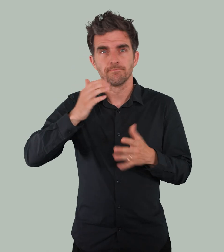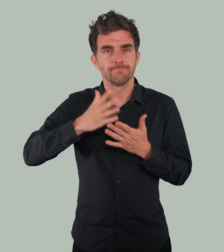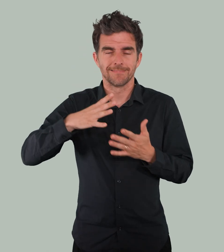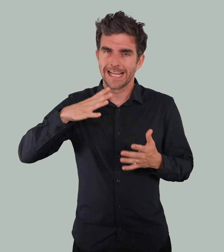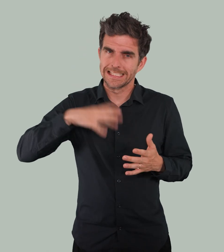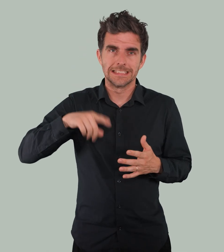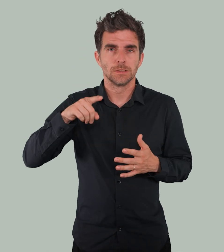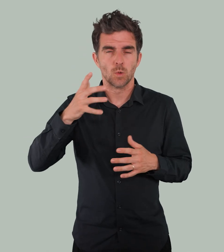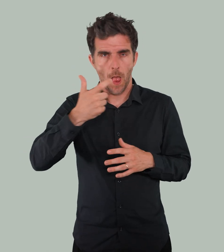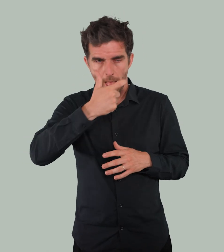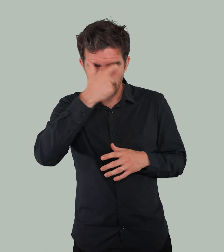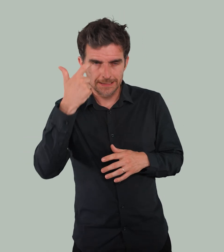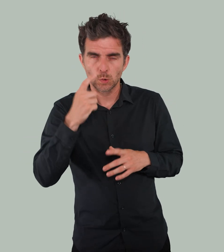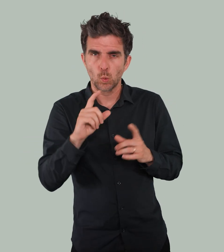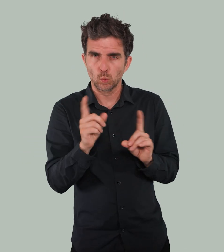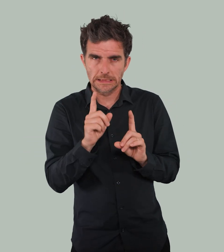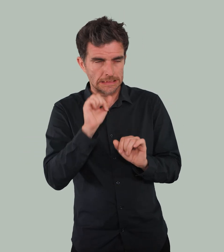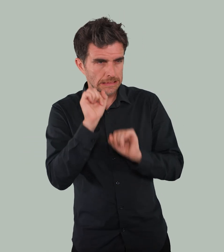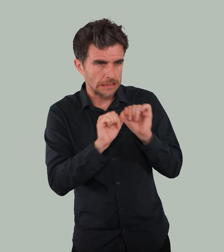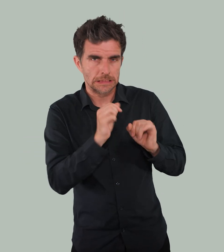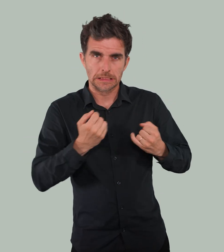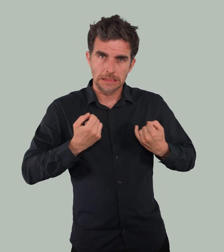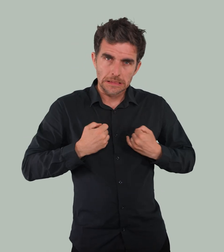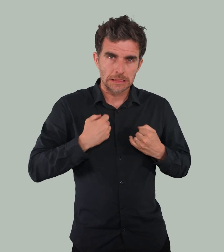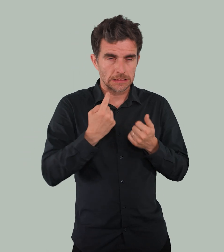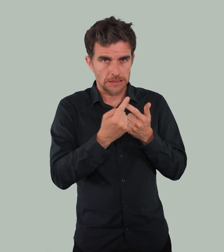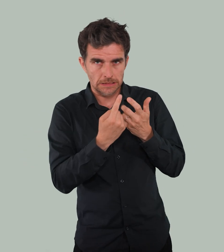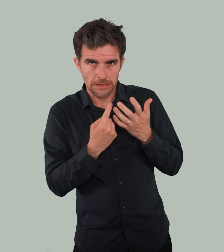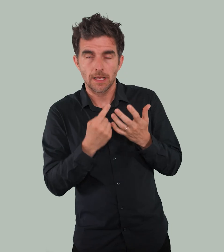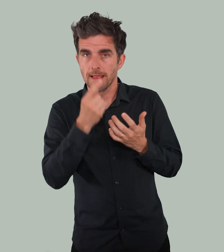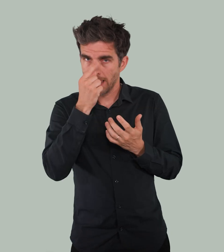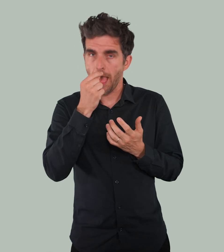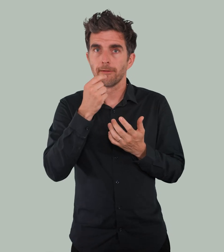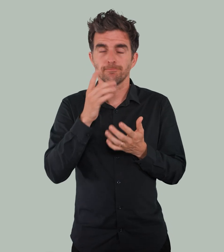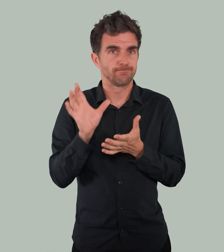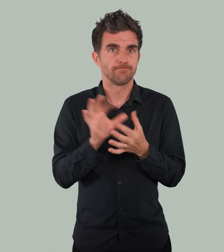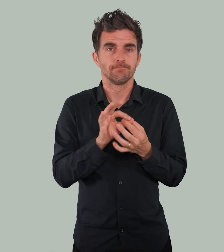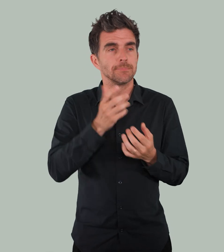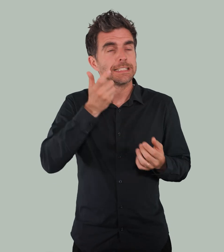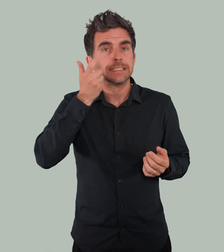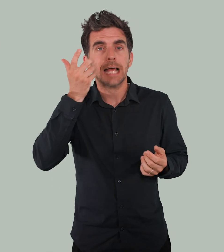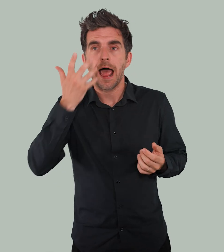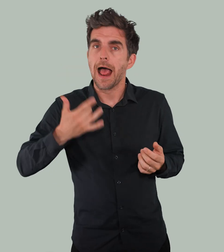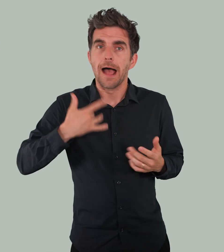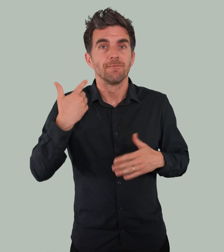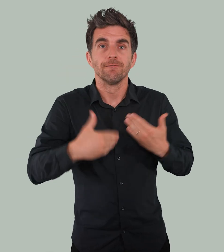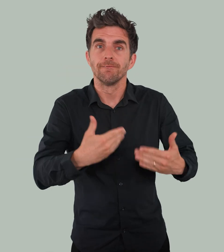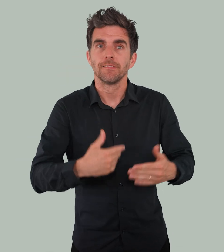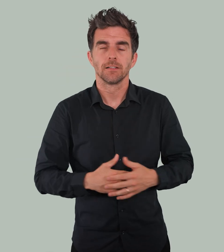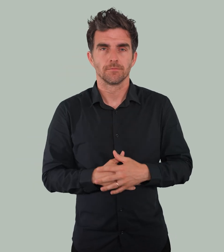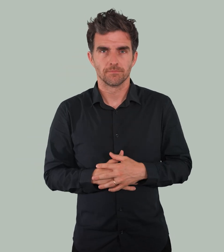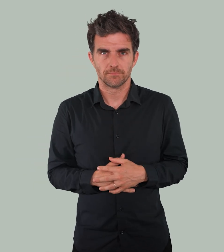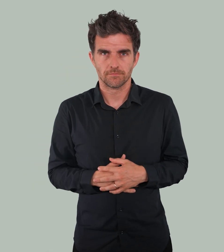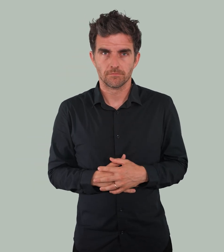is needed to understand how a condition affects daily life.